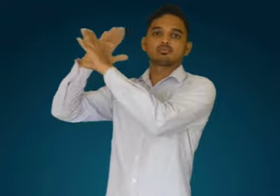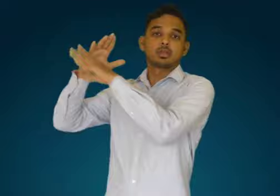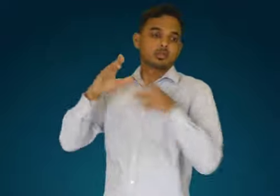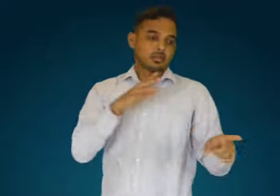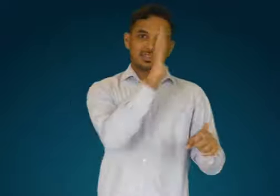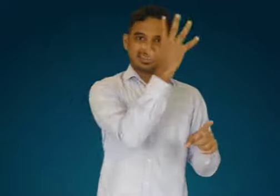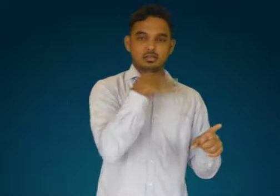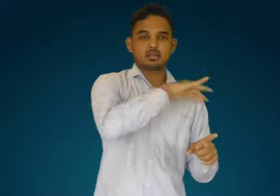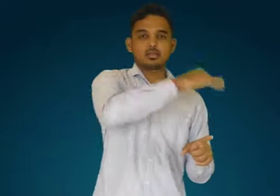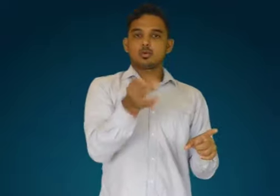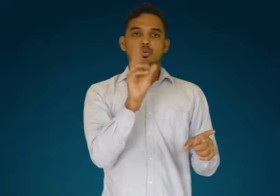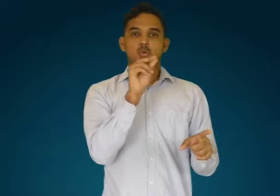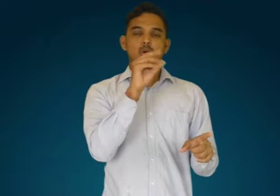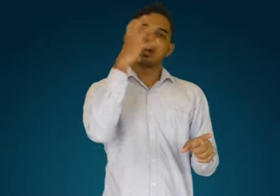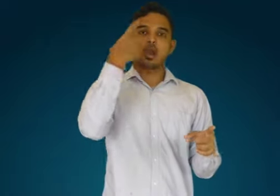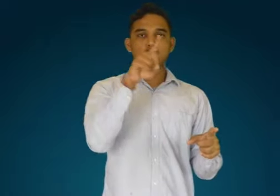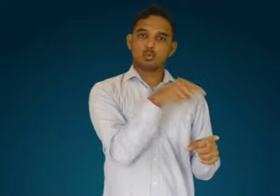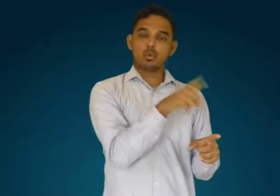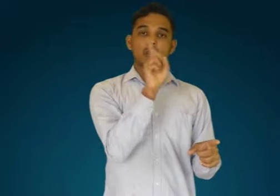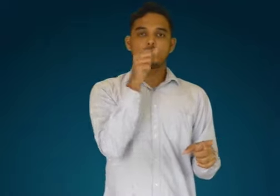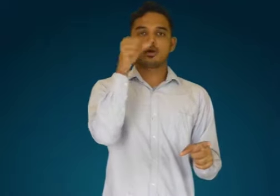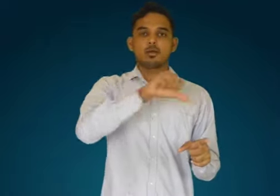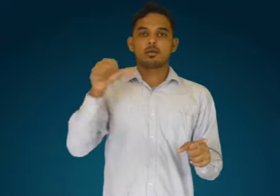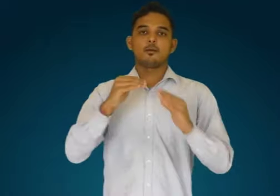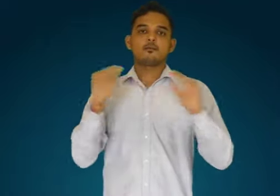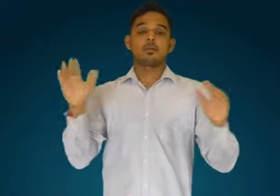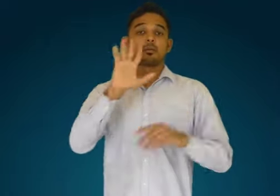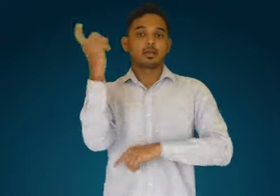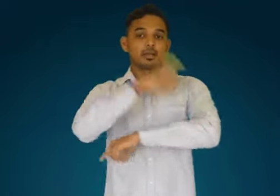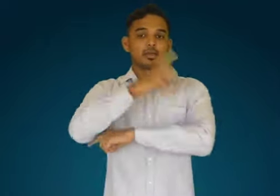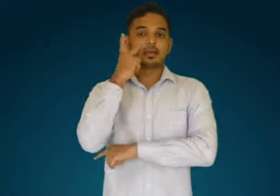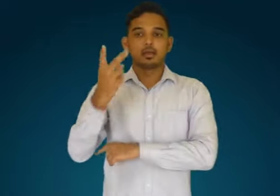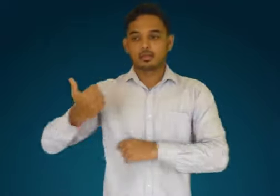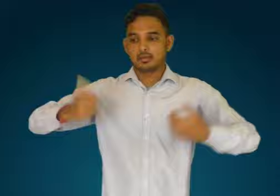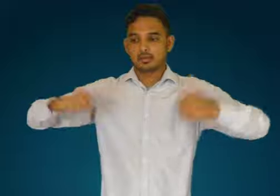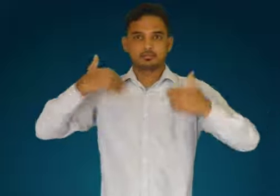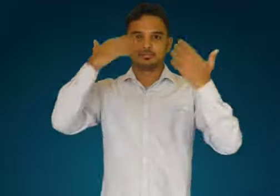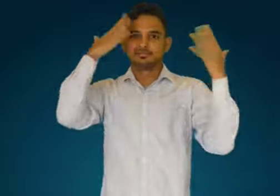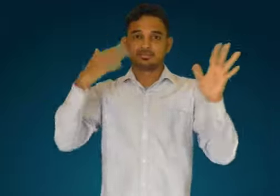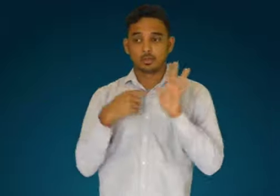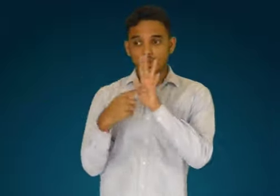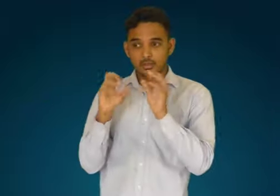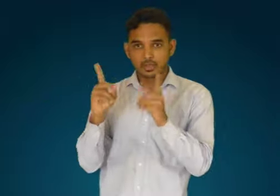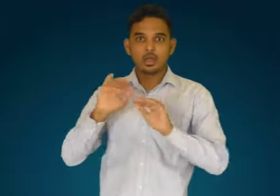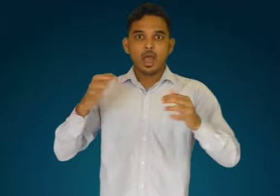individual thinking next i wanted them to check it out themselves